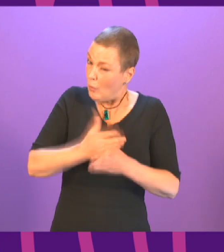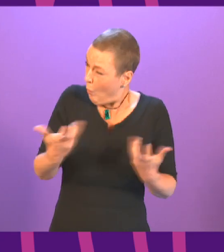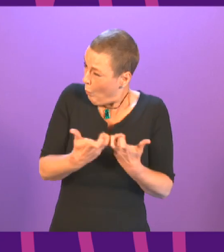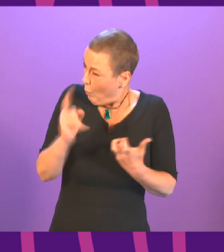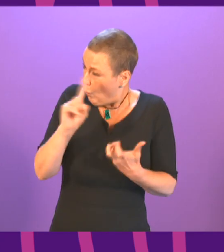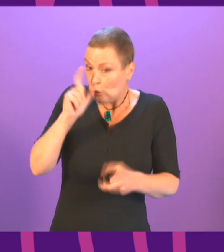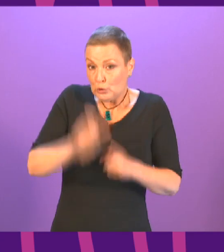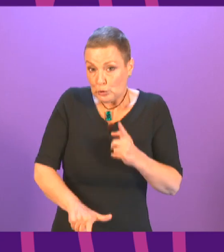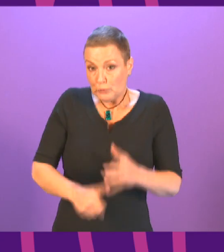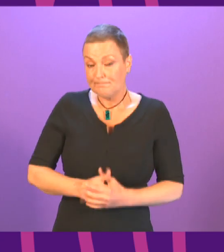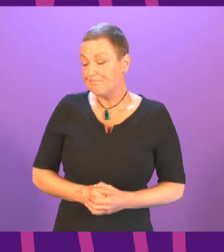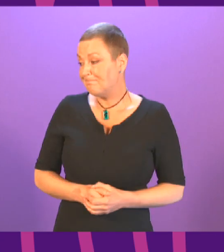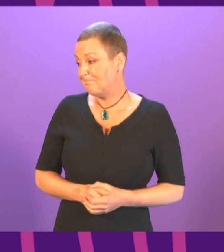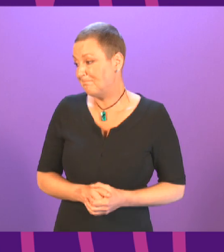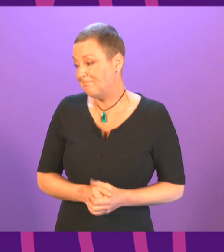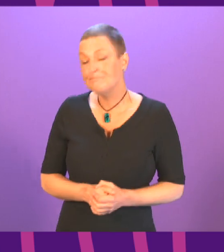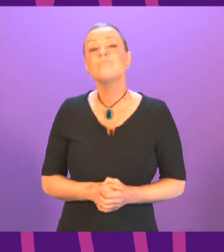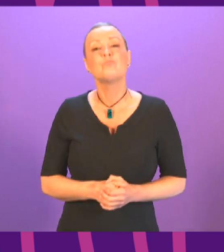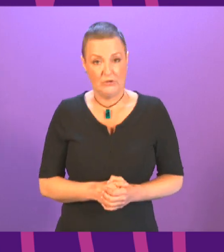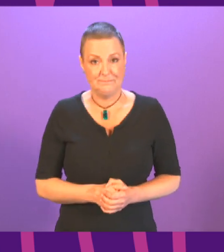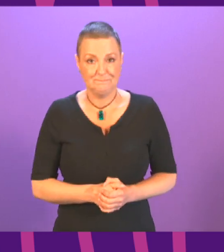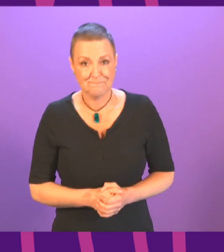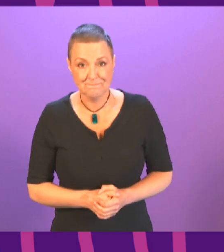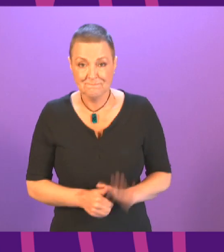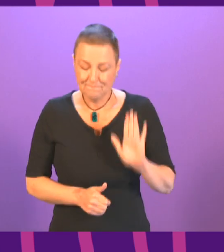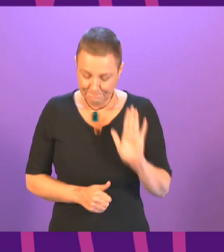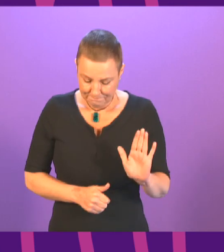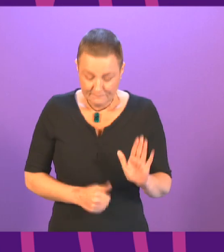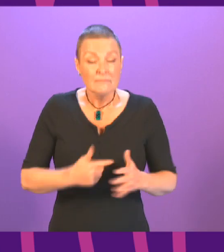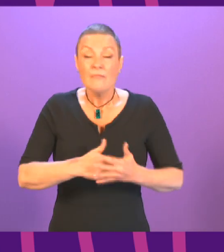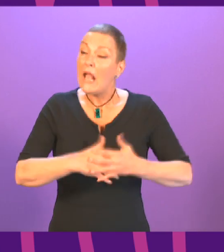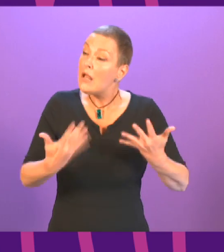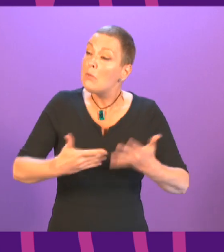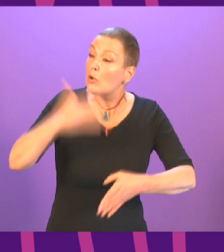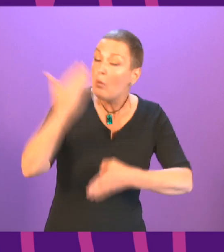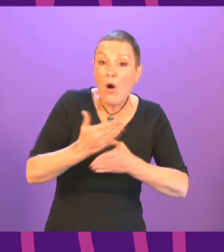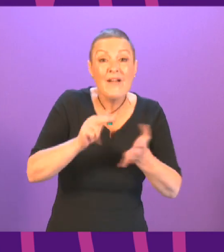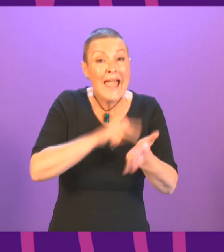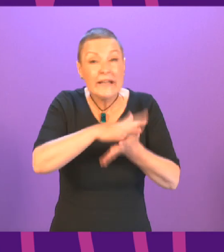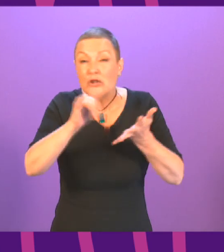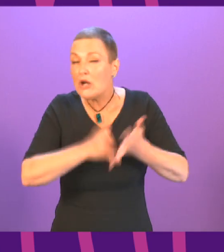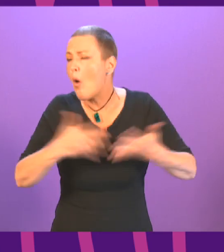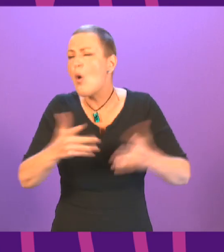The First Minister: I will treat those who work in our NHS and